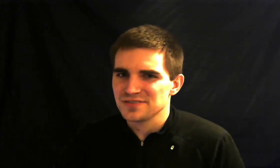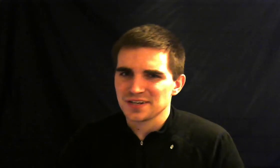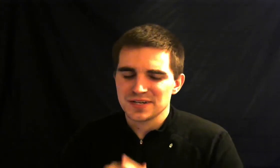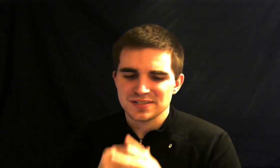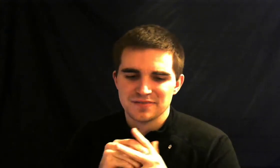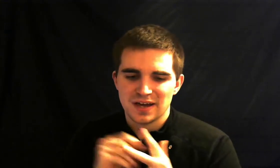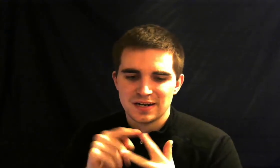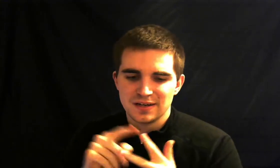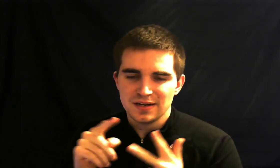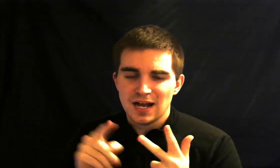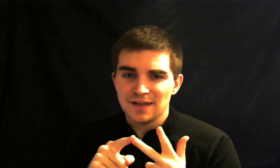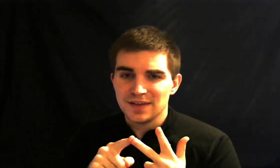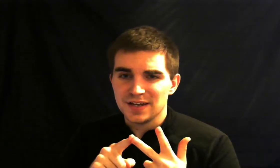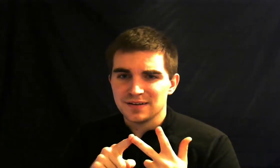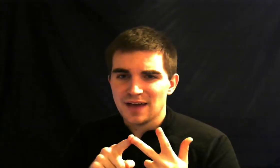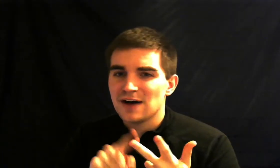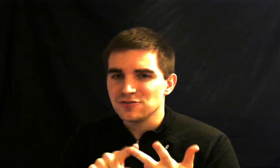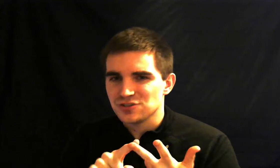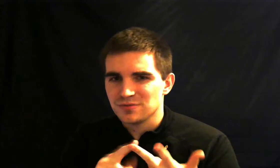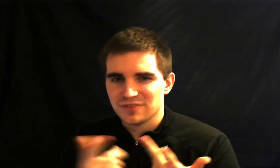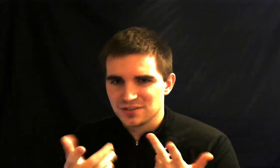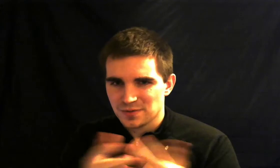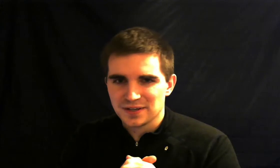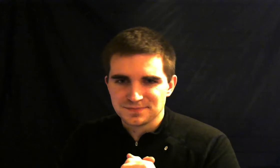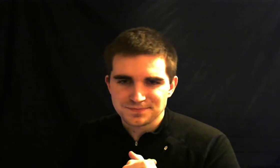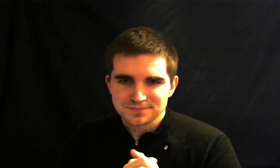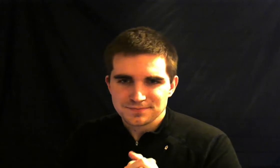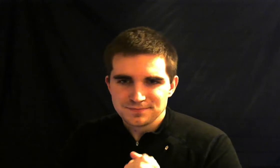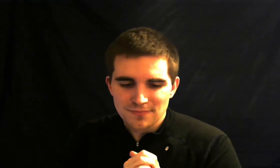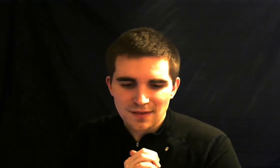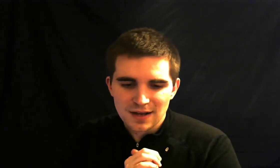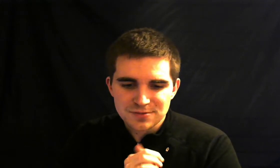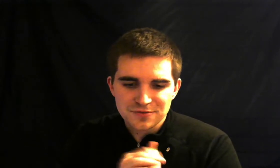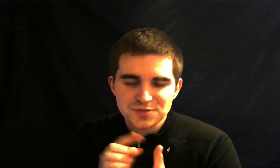because of that and then how you should be fingerspelling it's the first one